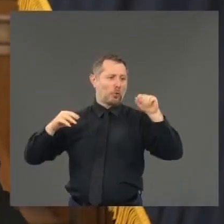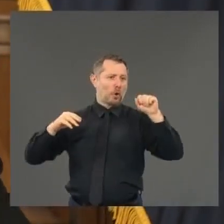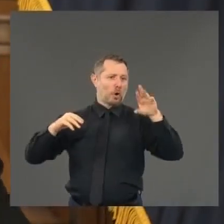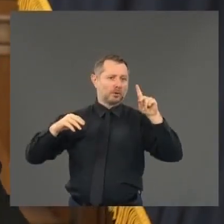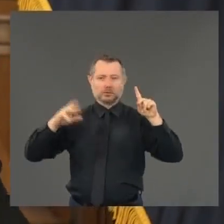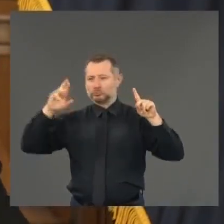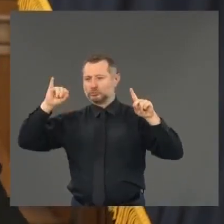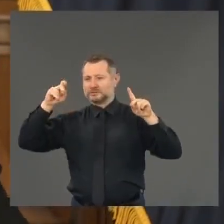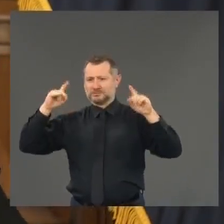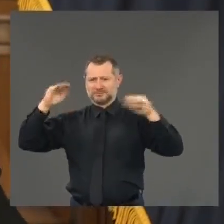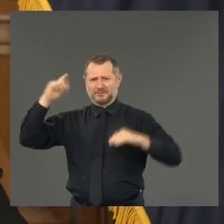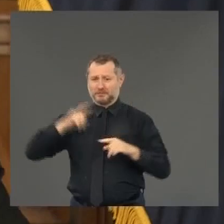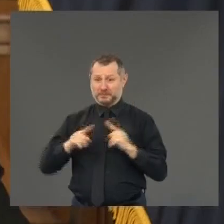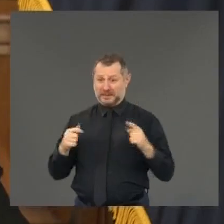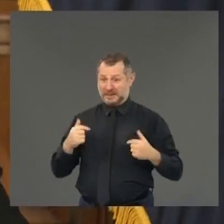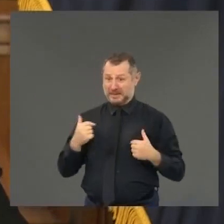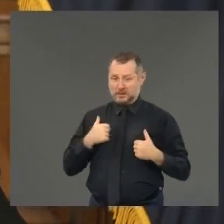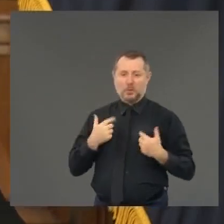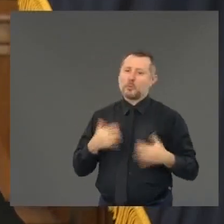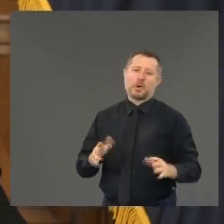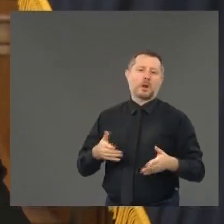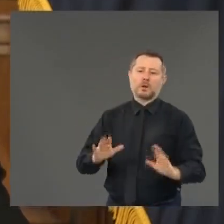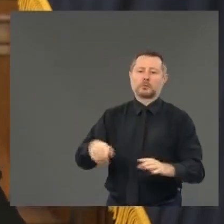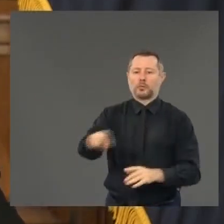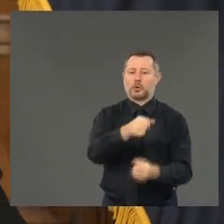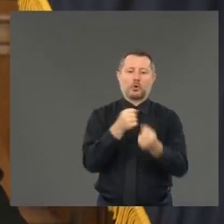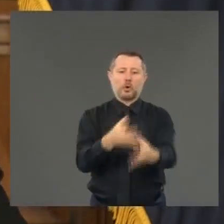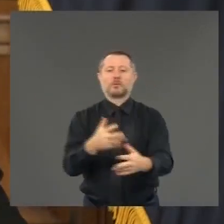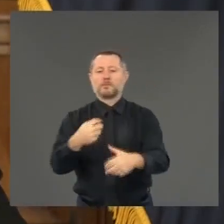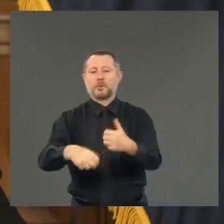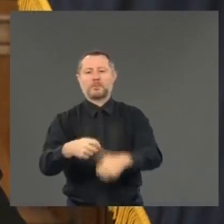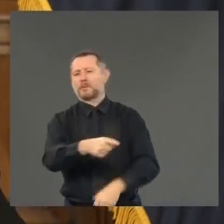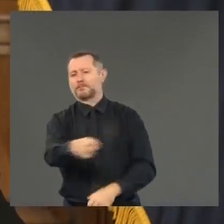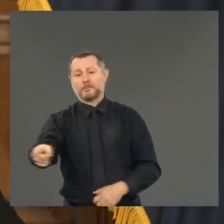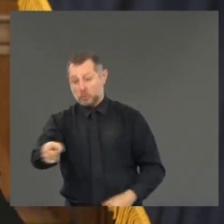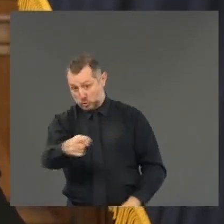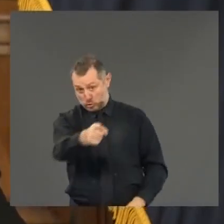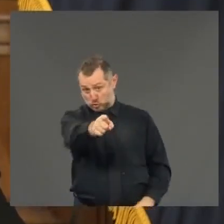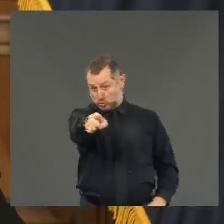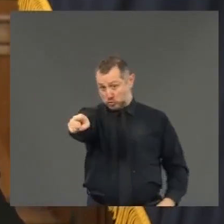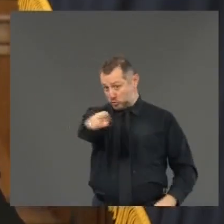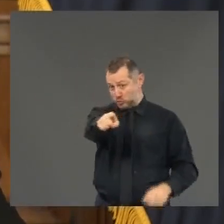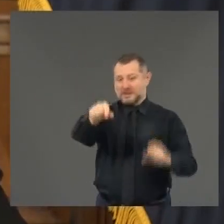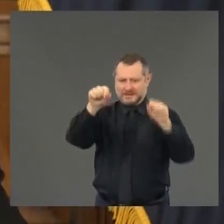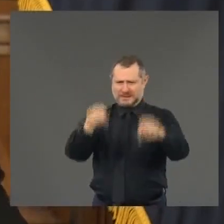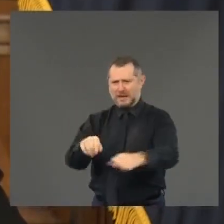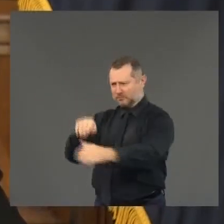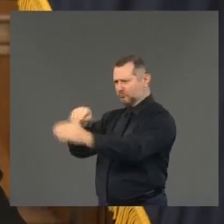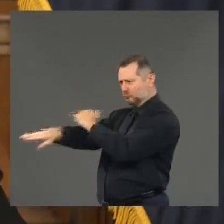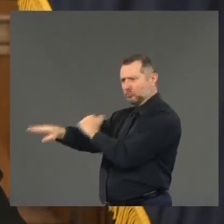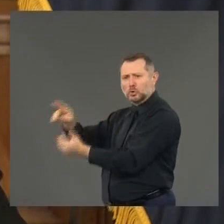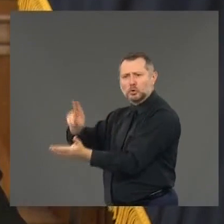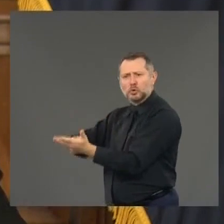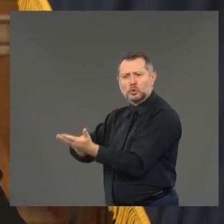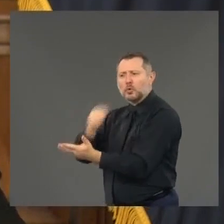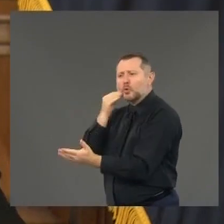OUTWEIGHS THE RISK, WE WILL CHANGE THAT RULE. I'M NOT GOING TO LET PEOPLE ENDANGER PEOPLE.